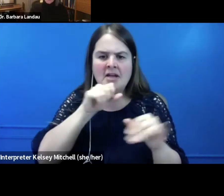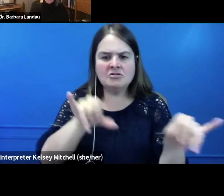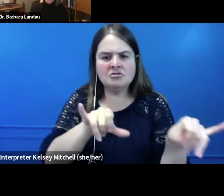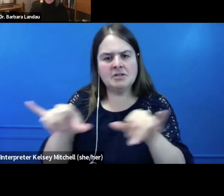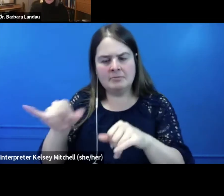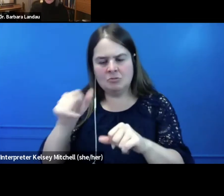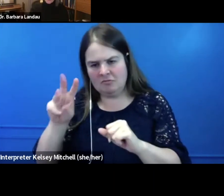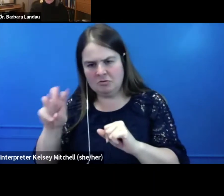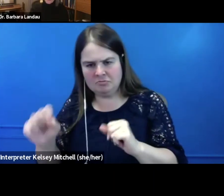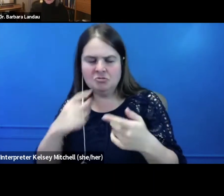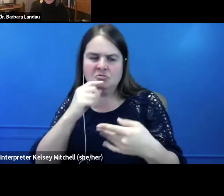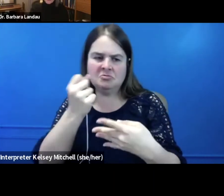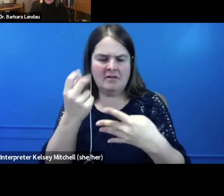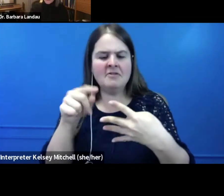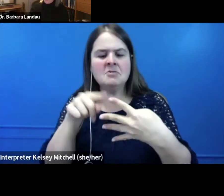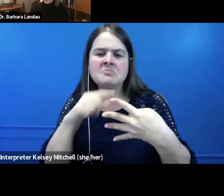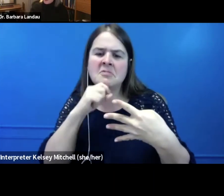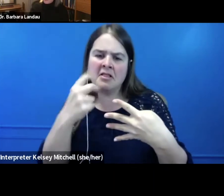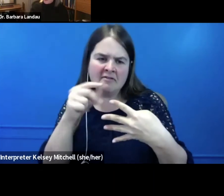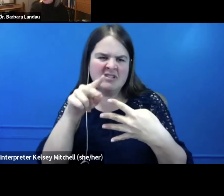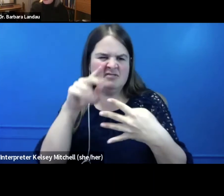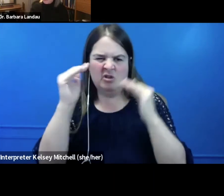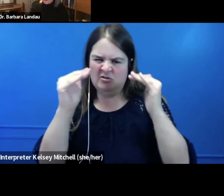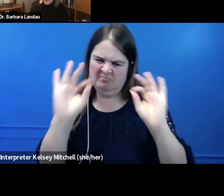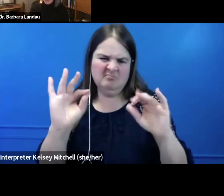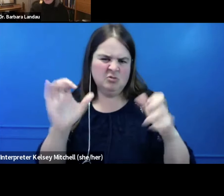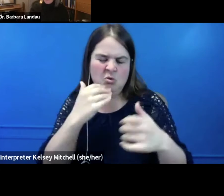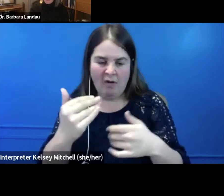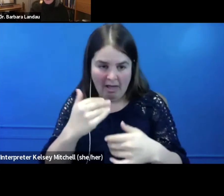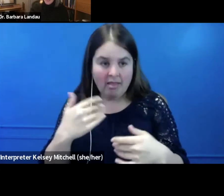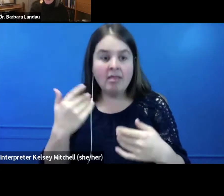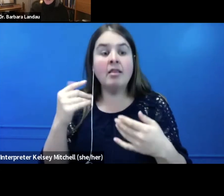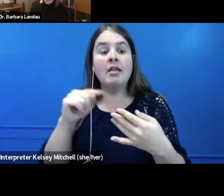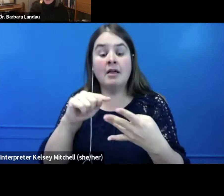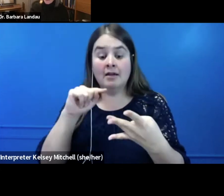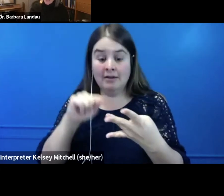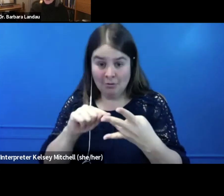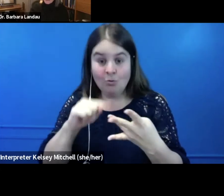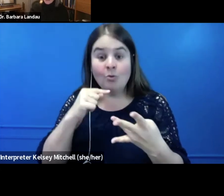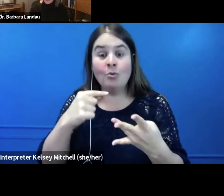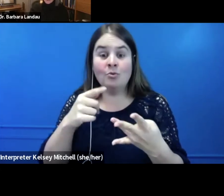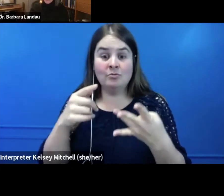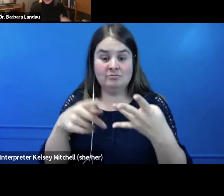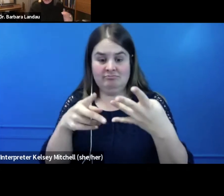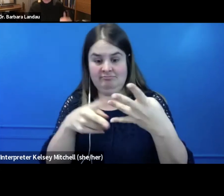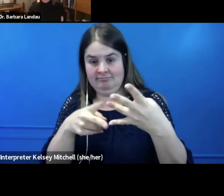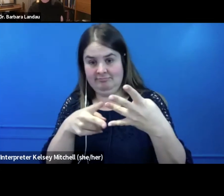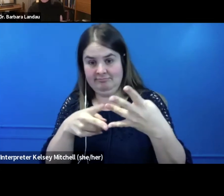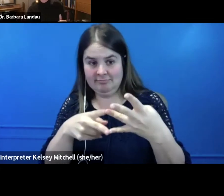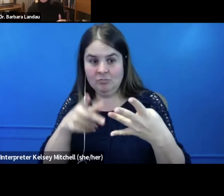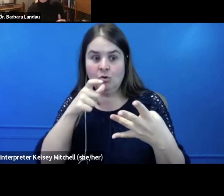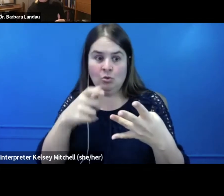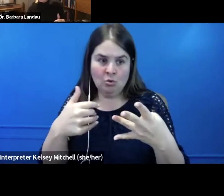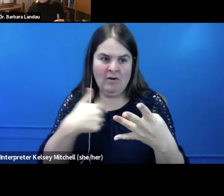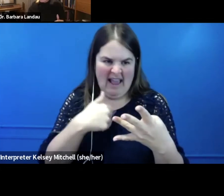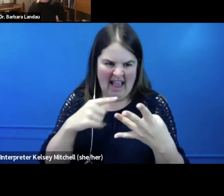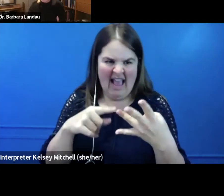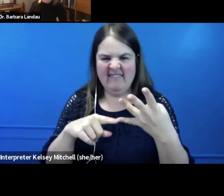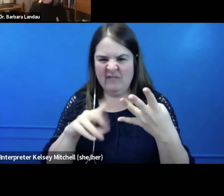but williams syndrome individuals who are also 11 or 12 and mental age matches where 6 really